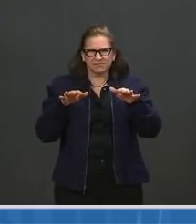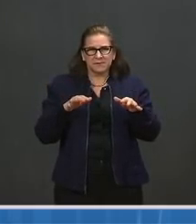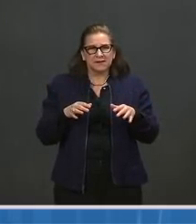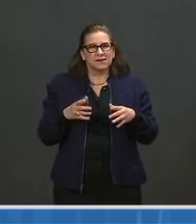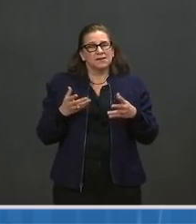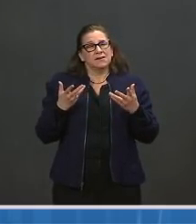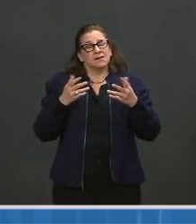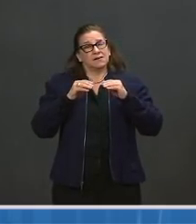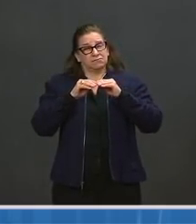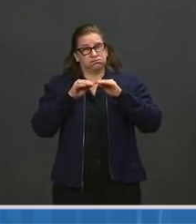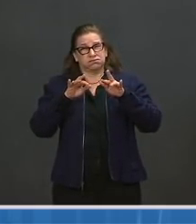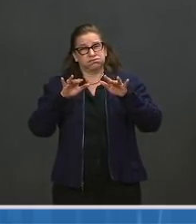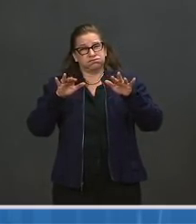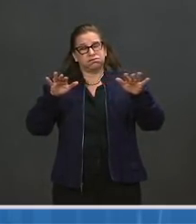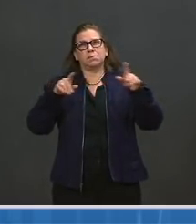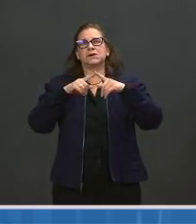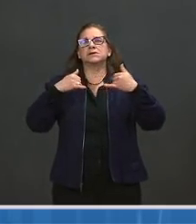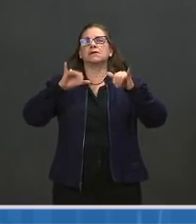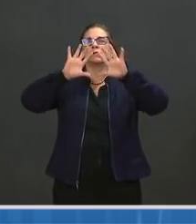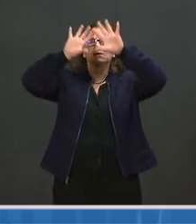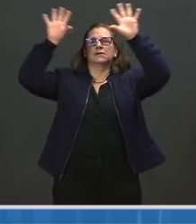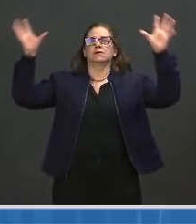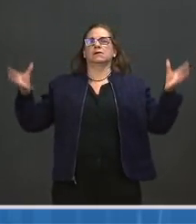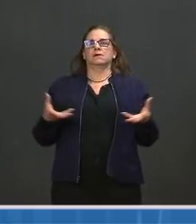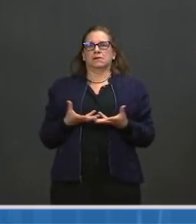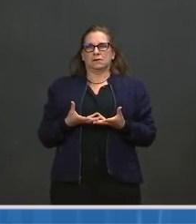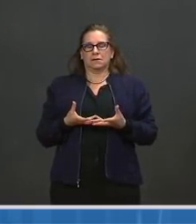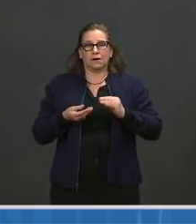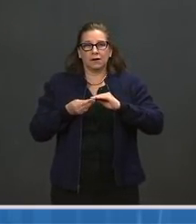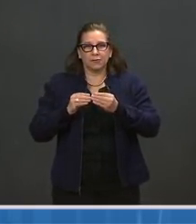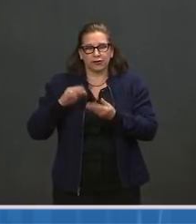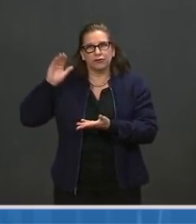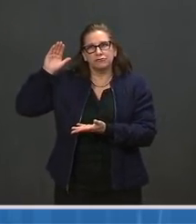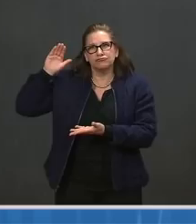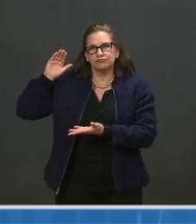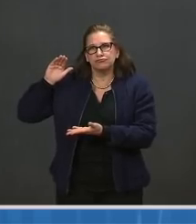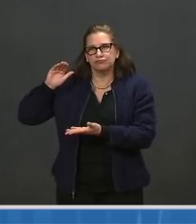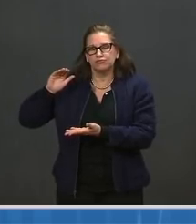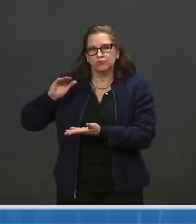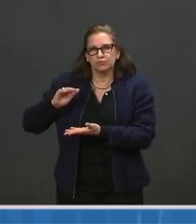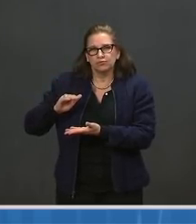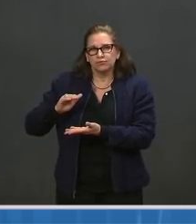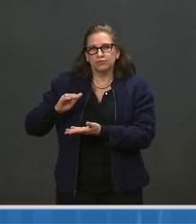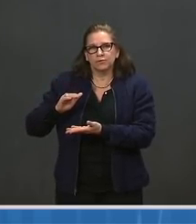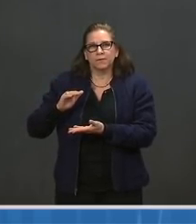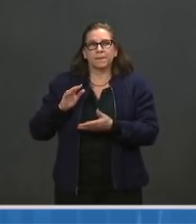across the United States, with some states and regions of the country, such as the Northeast and the Upper Midwest,